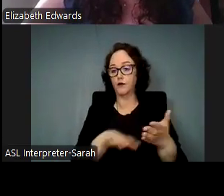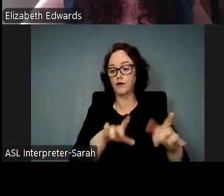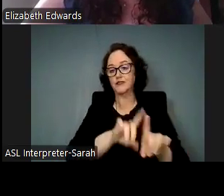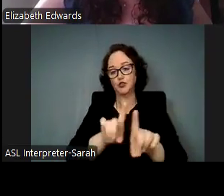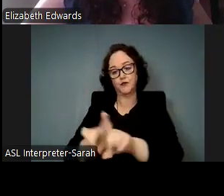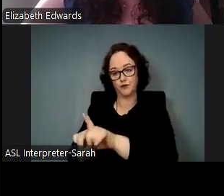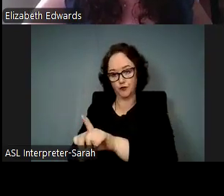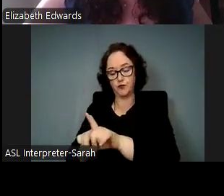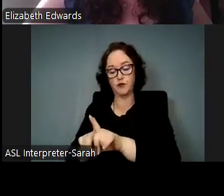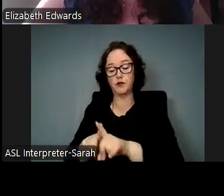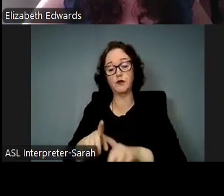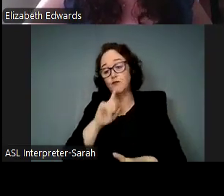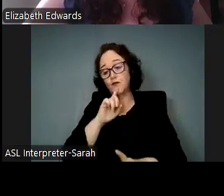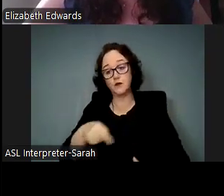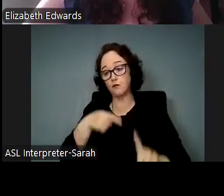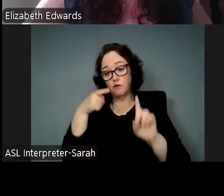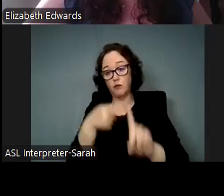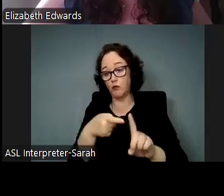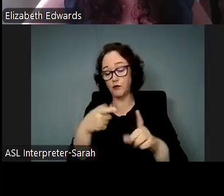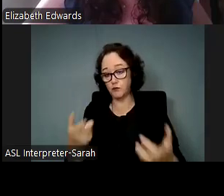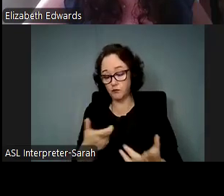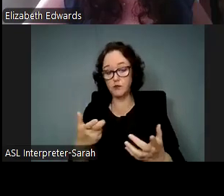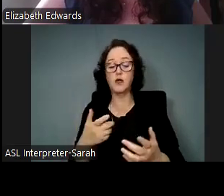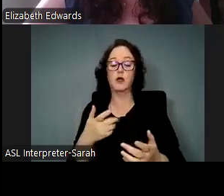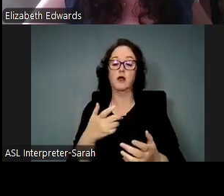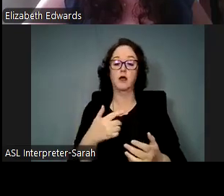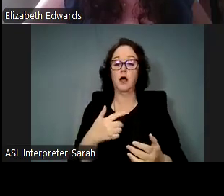say, here's how I'd like my waiver to change, or here's